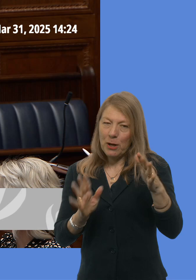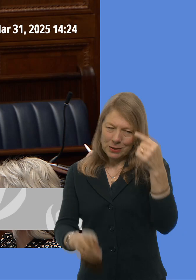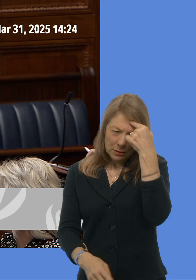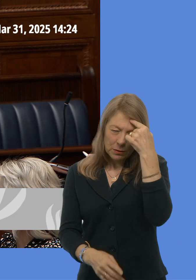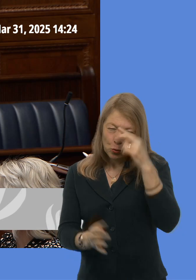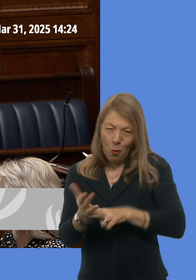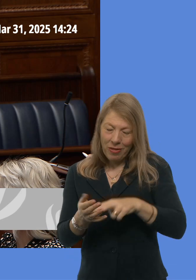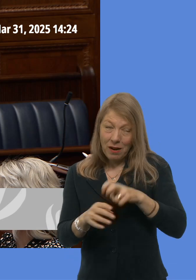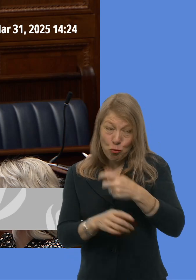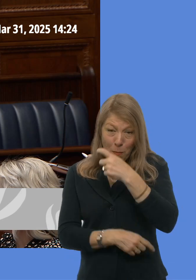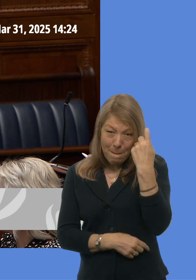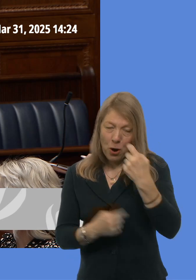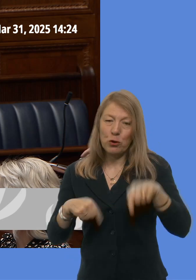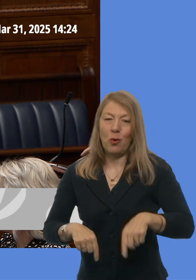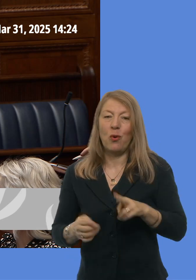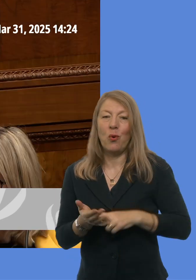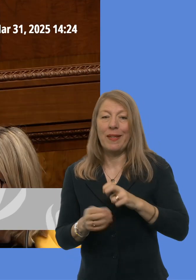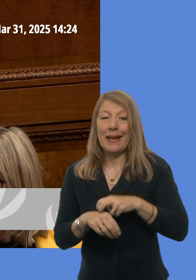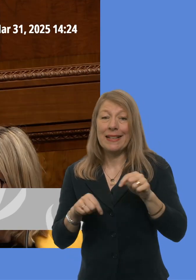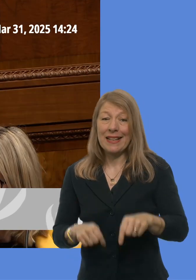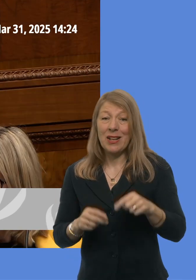implications for Northern Ireland of these big global decisions.